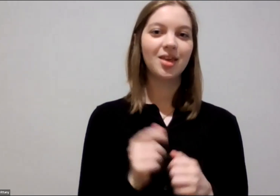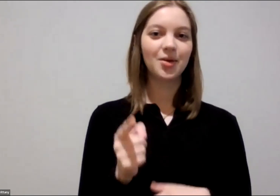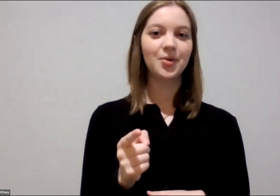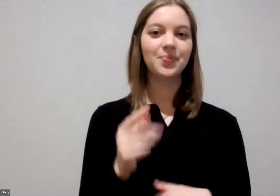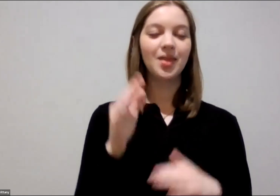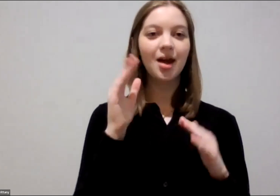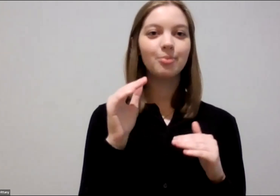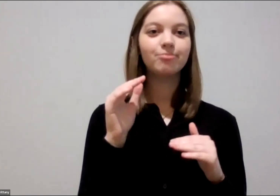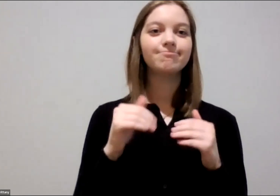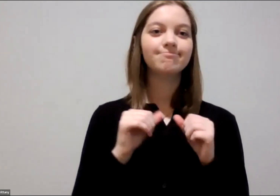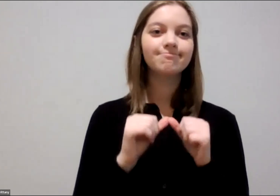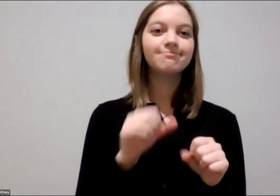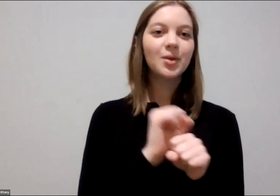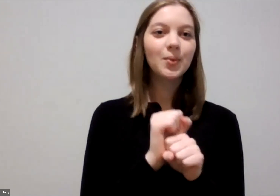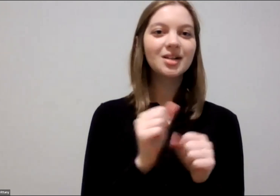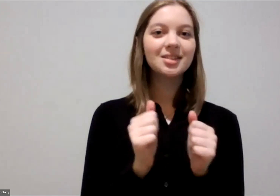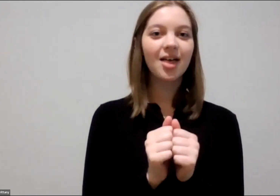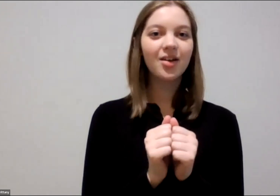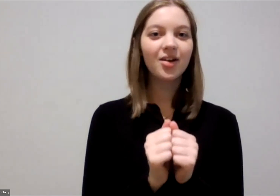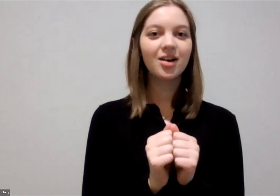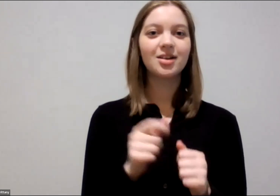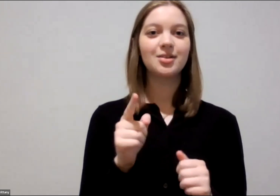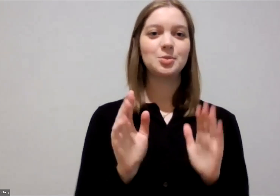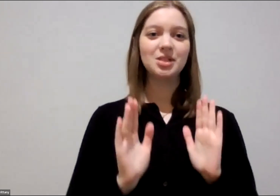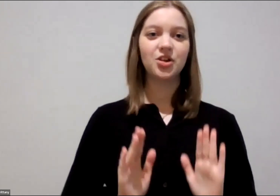I hope we continue to have that chance and you've you've just been terrific.